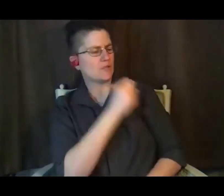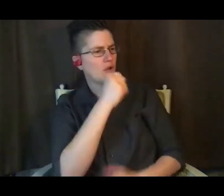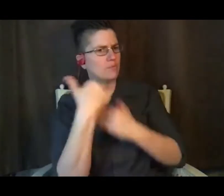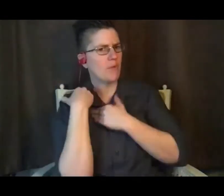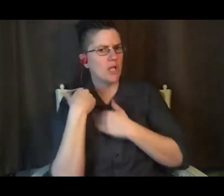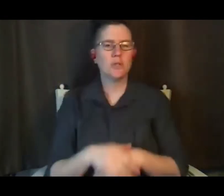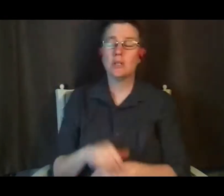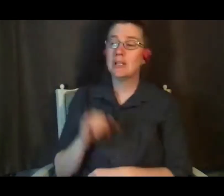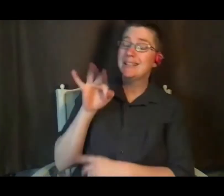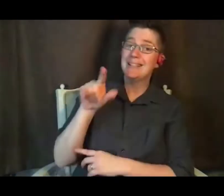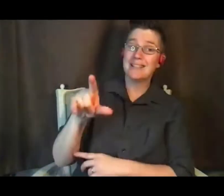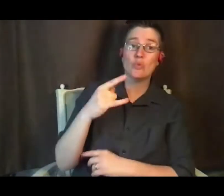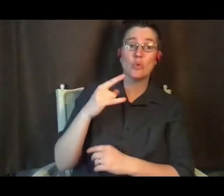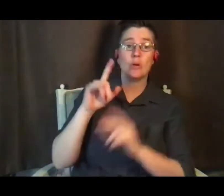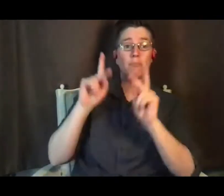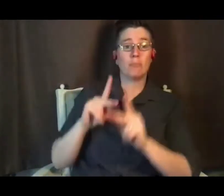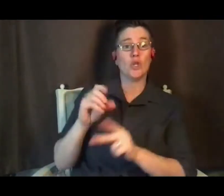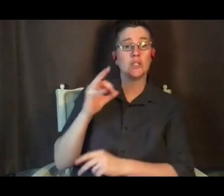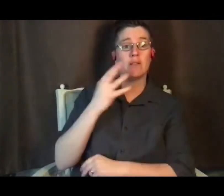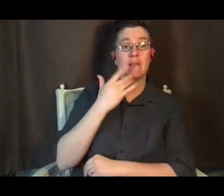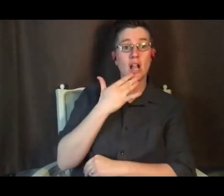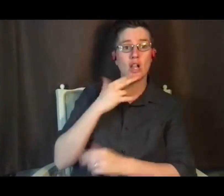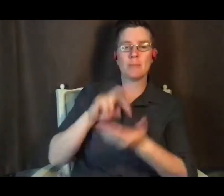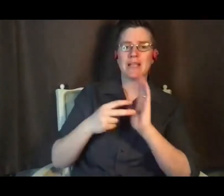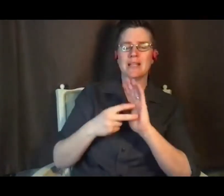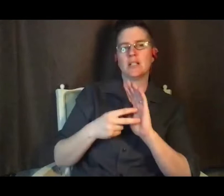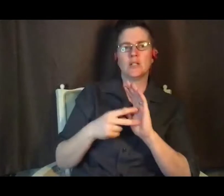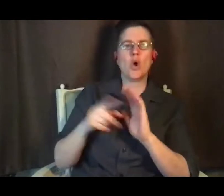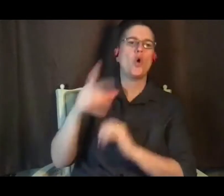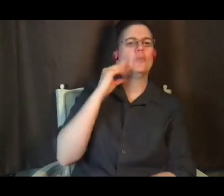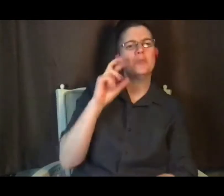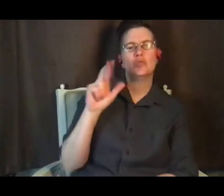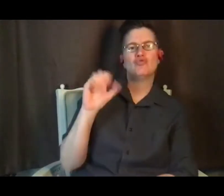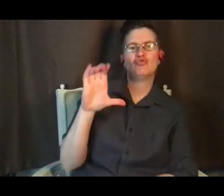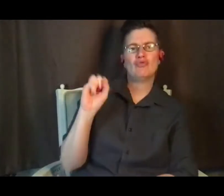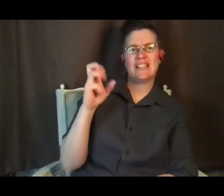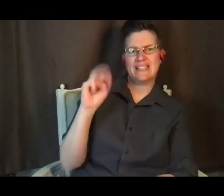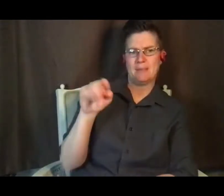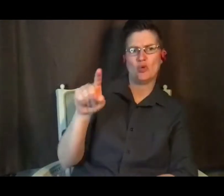person of color you only experience racism because you choose to be a victim that if you are a woman